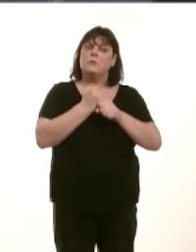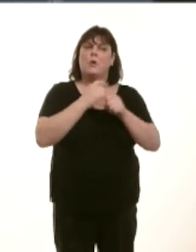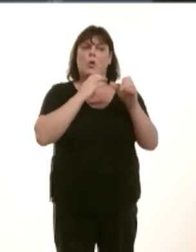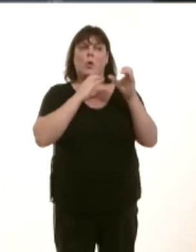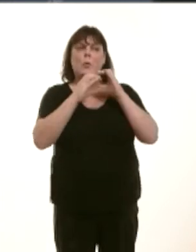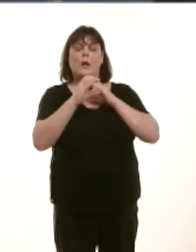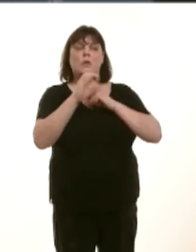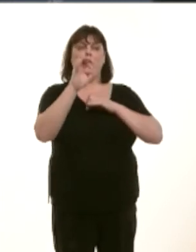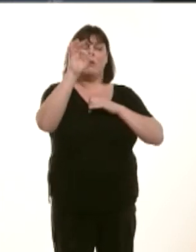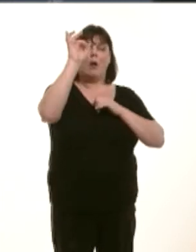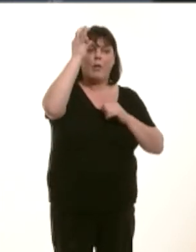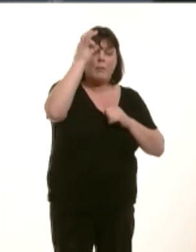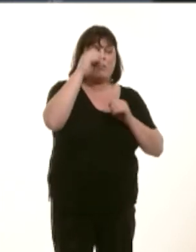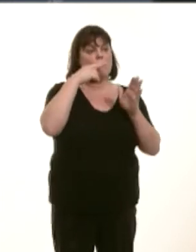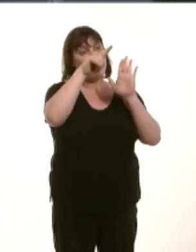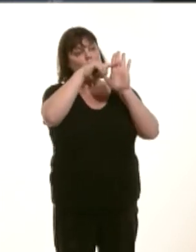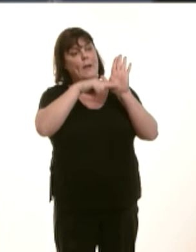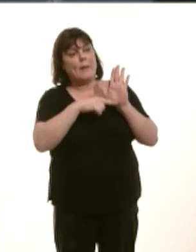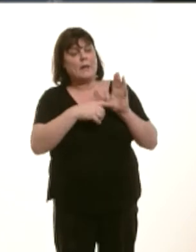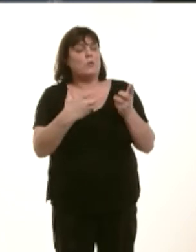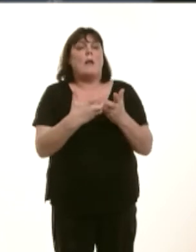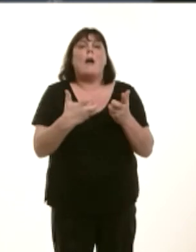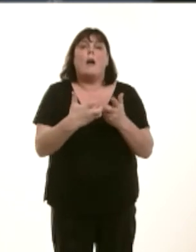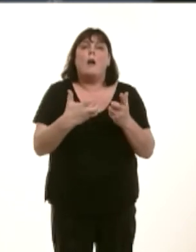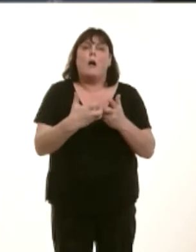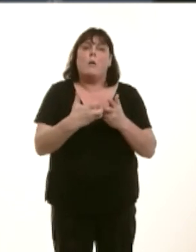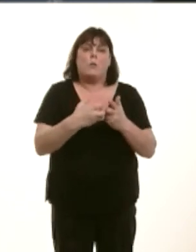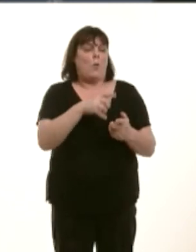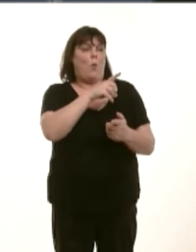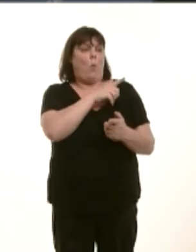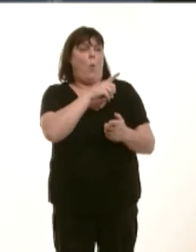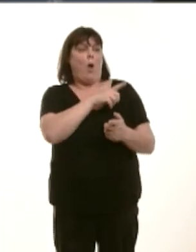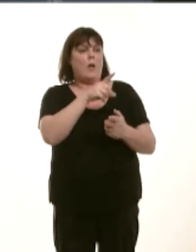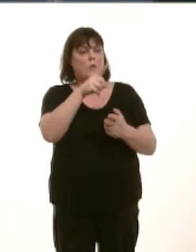authorities the recommendations made by the report to improve management, access to and